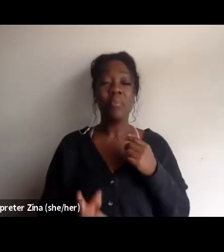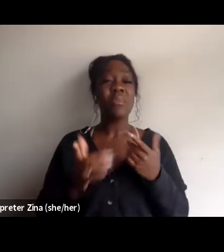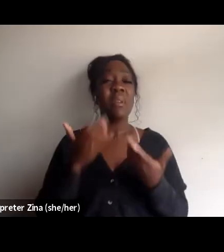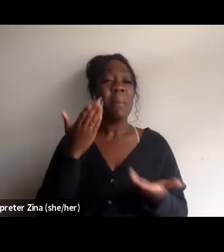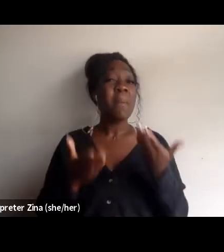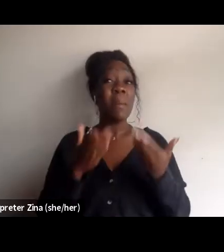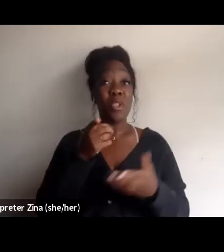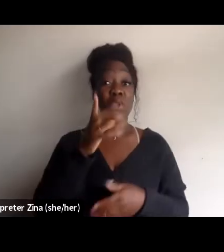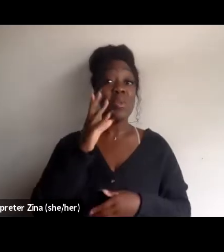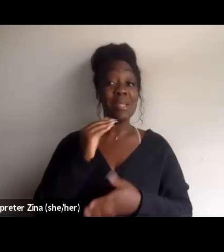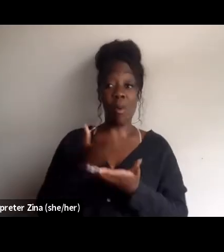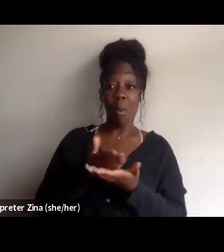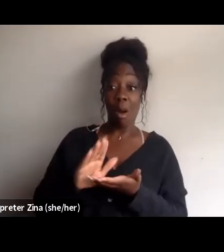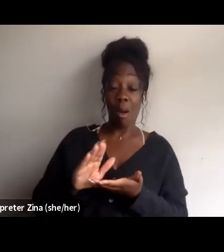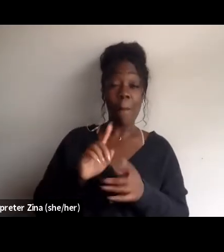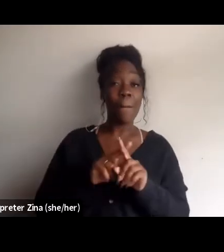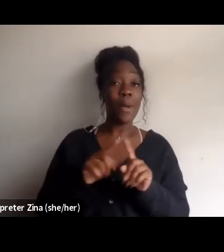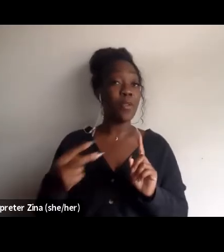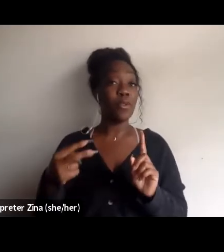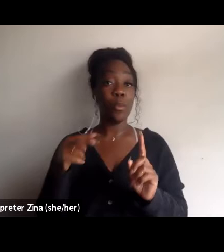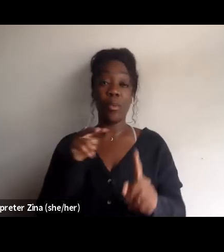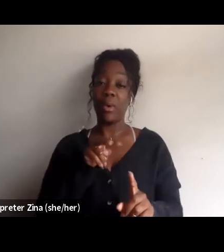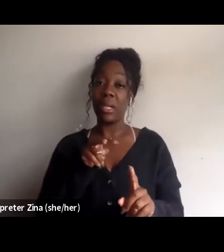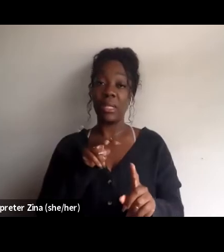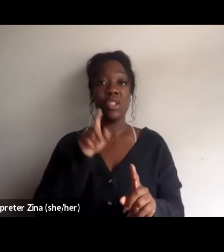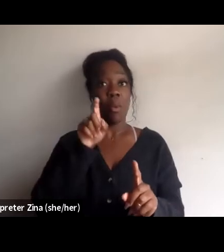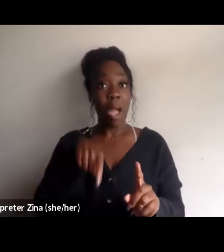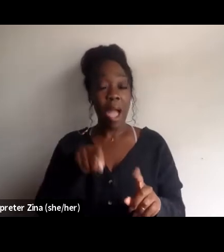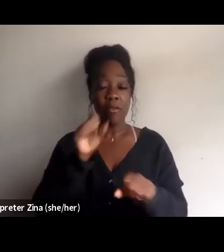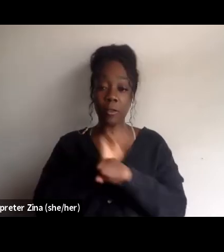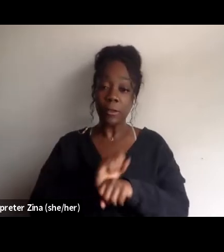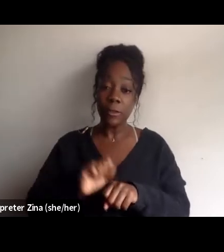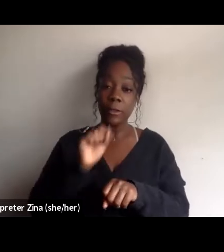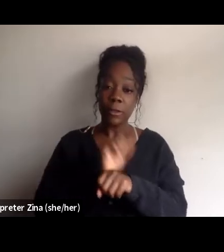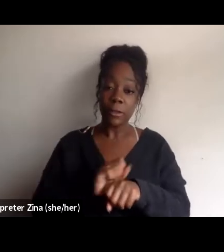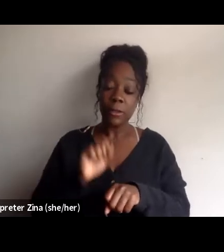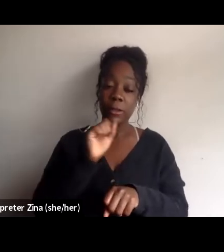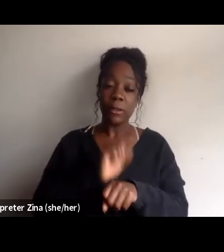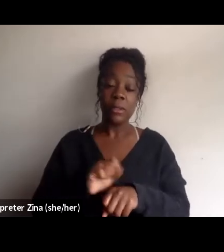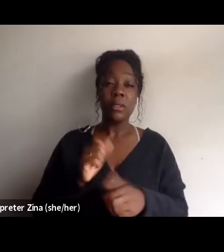because you have to do the work in order to get into the center.